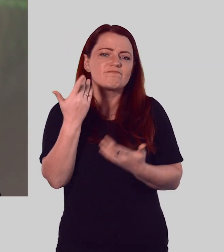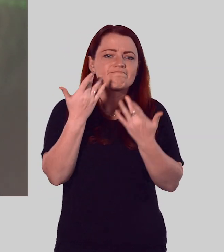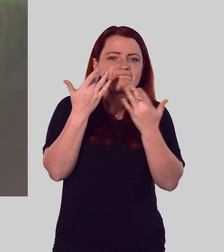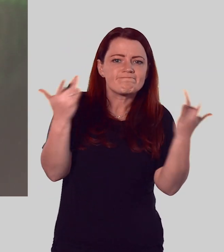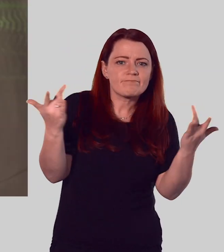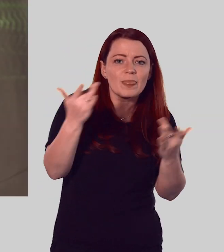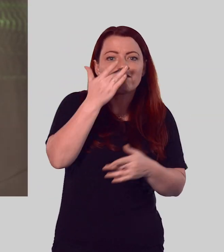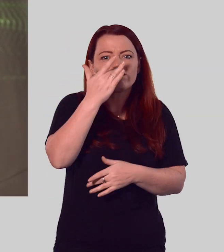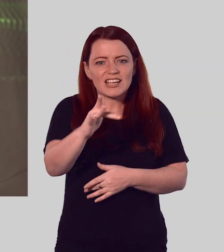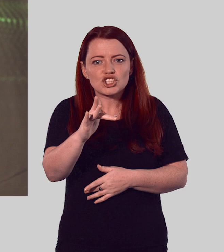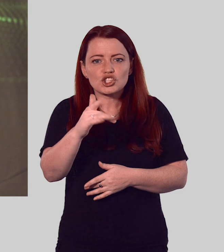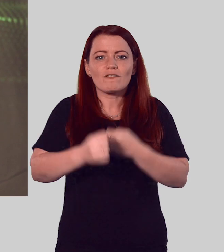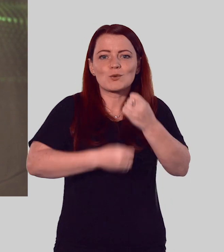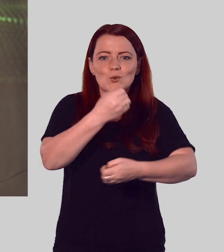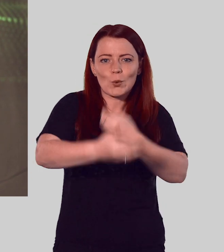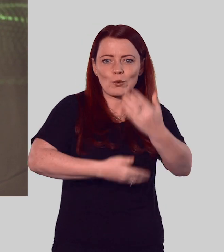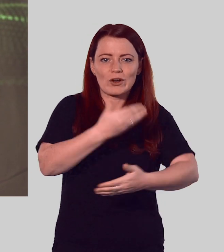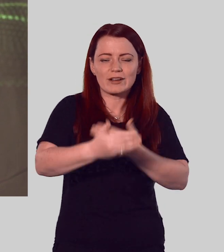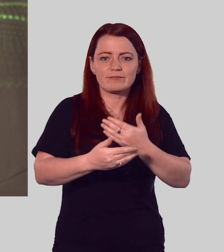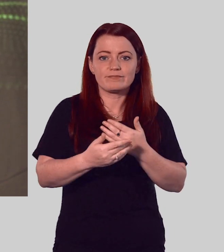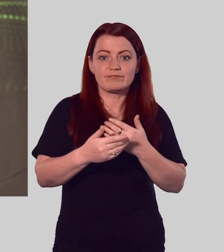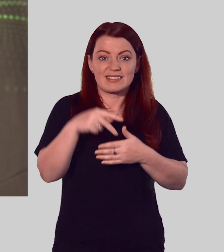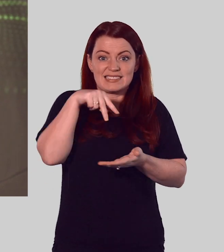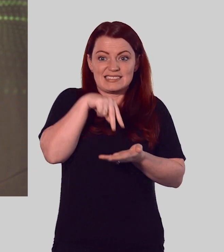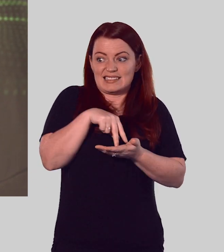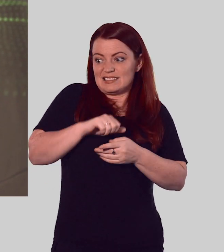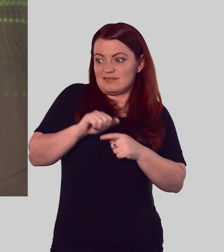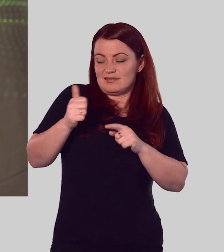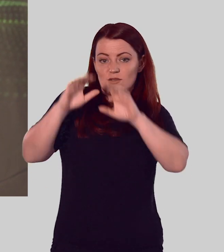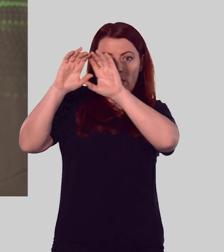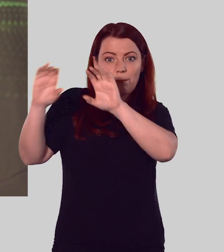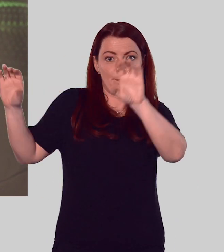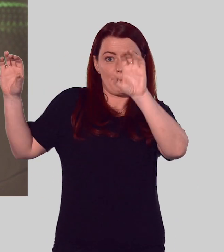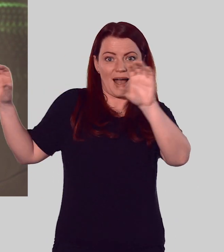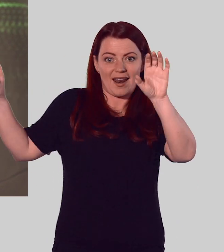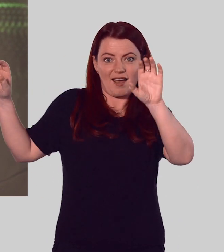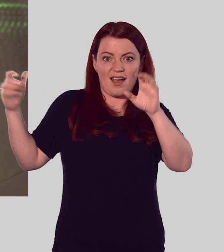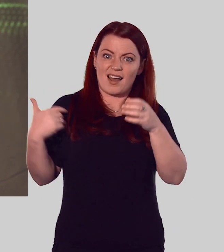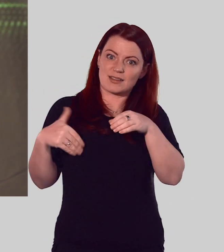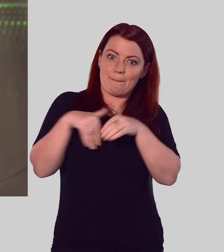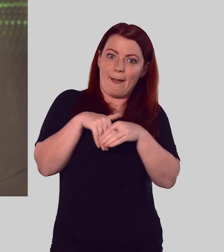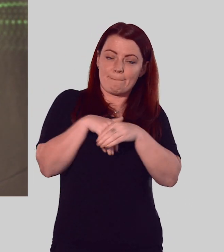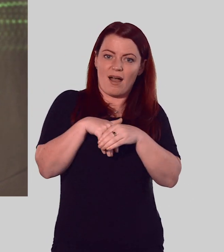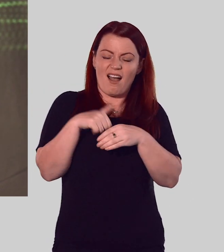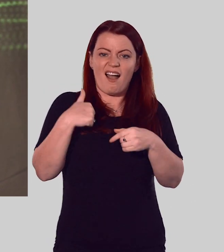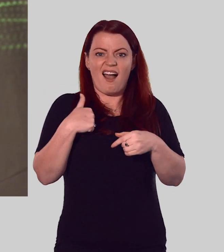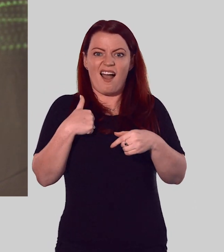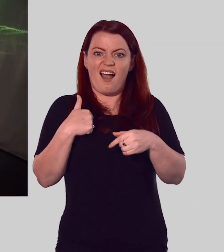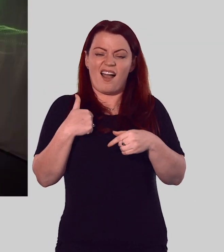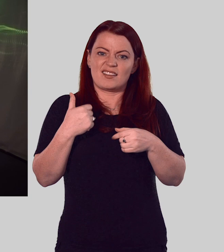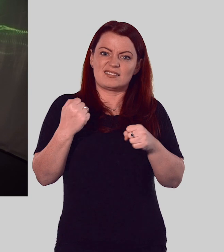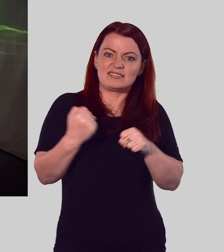Standing beside the banner as a member of the VM Collective, I enacted a version of Invisible Theatre